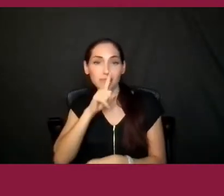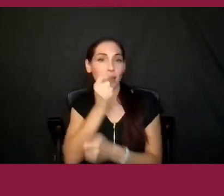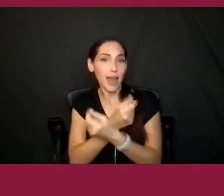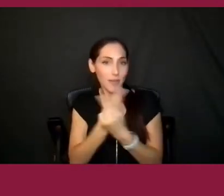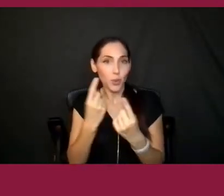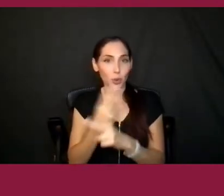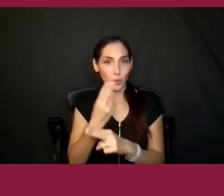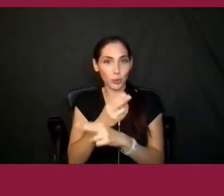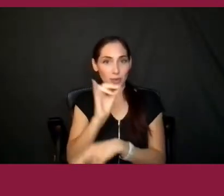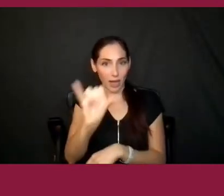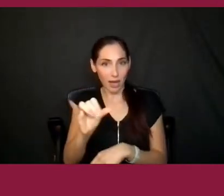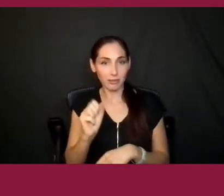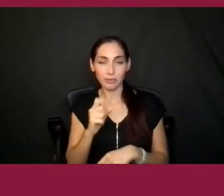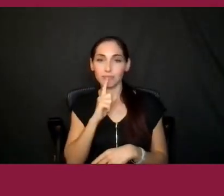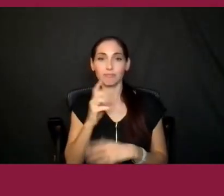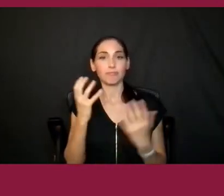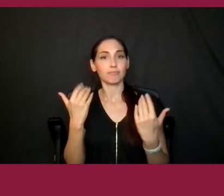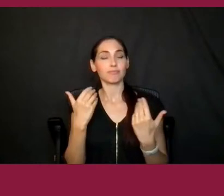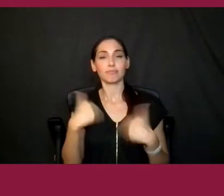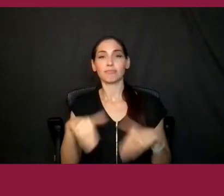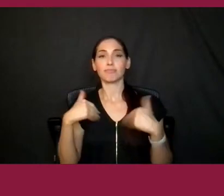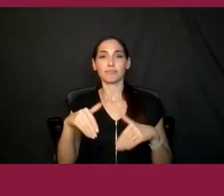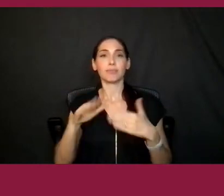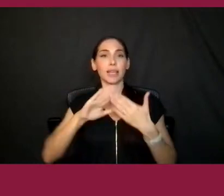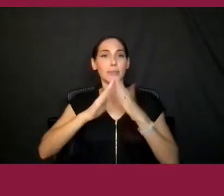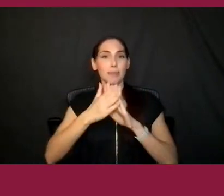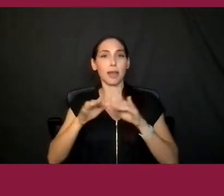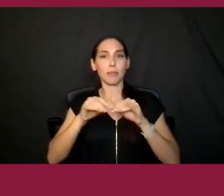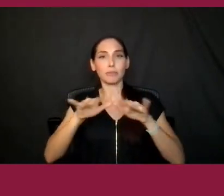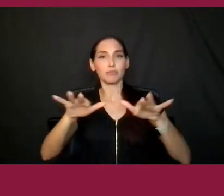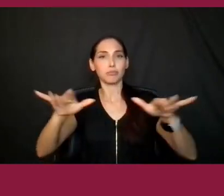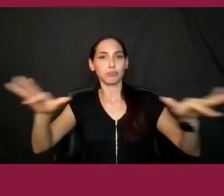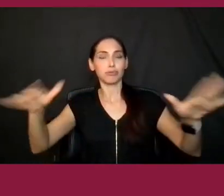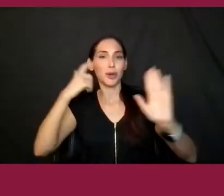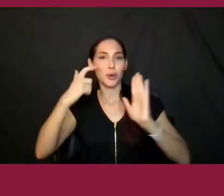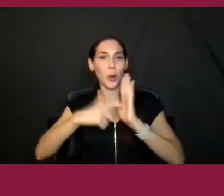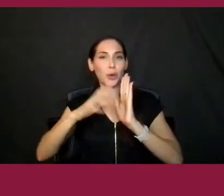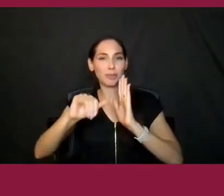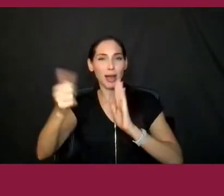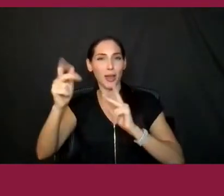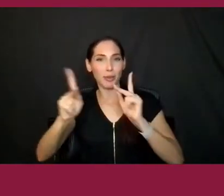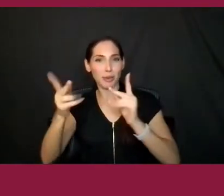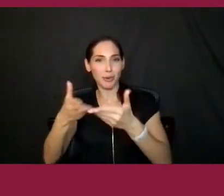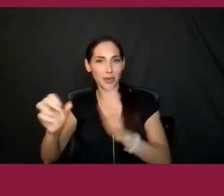And, uh, it's begun, it's begun to be noticed around the state, at least that's what I'm hearing, that our